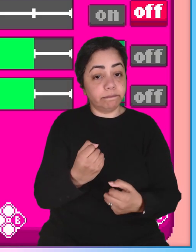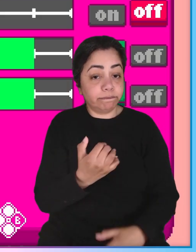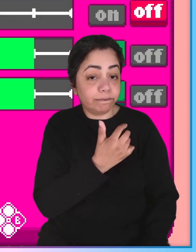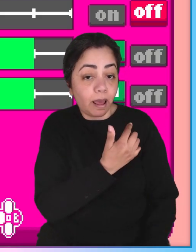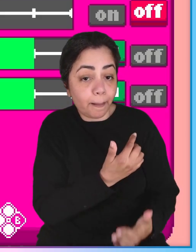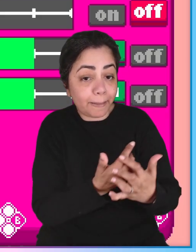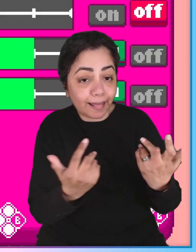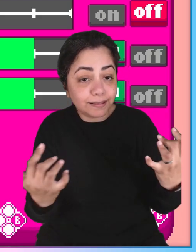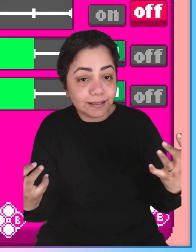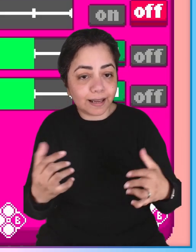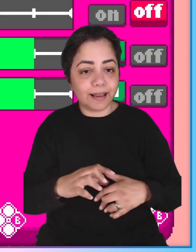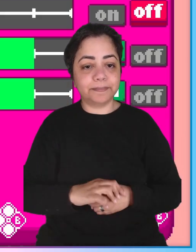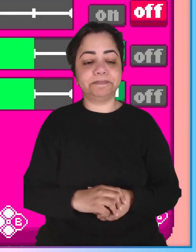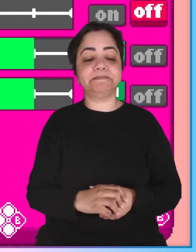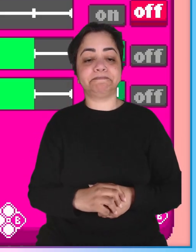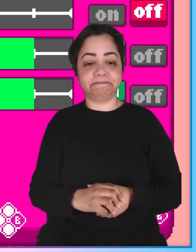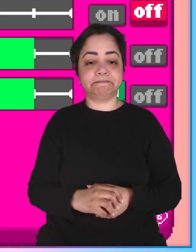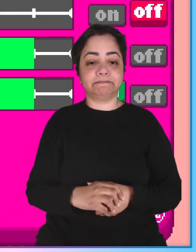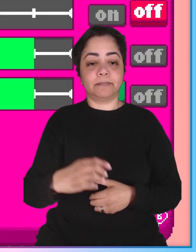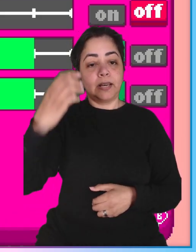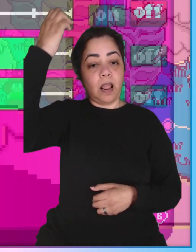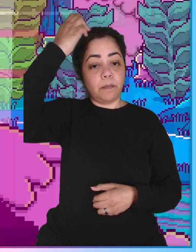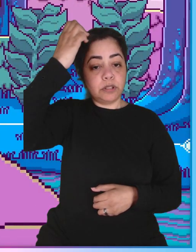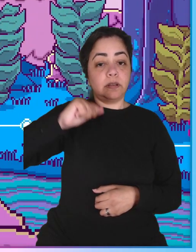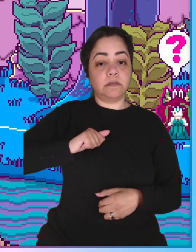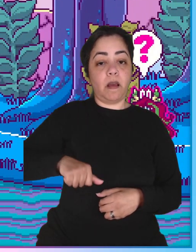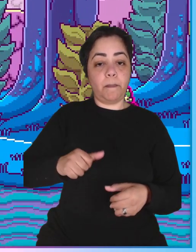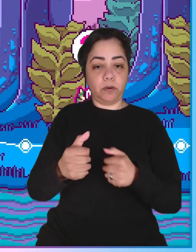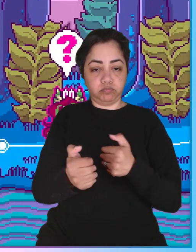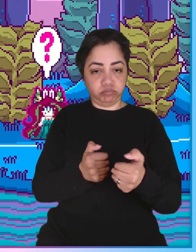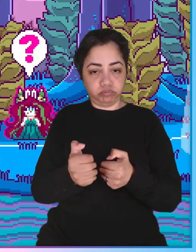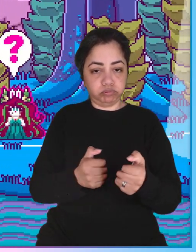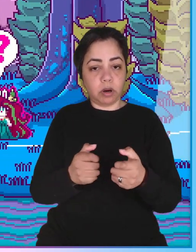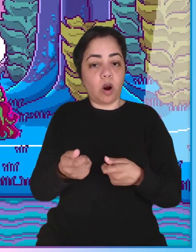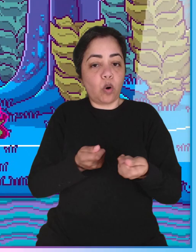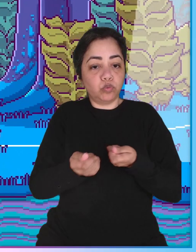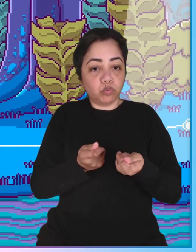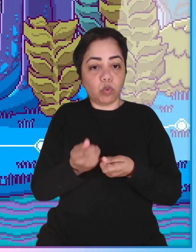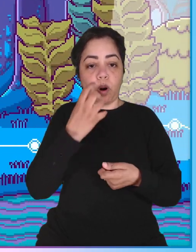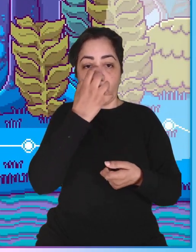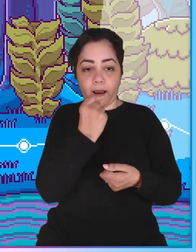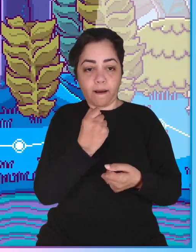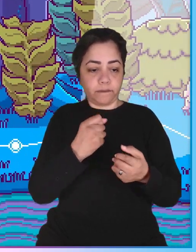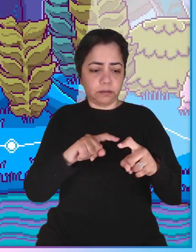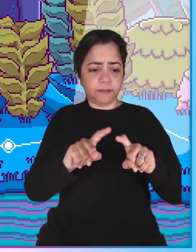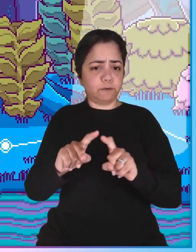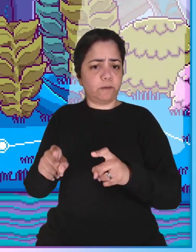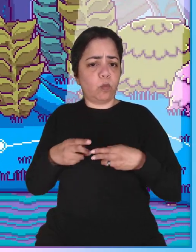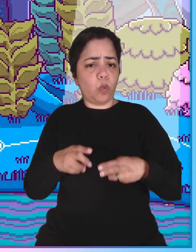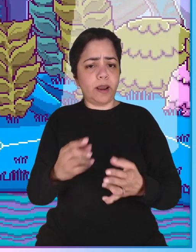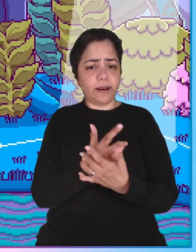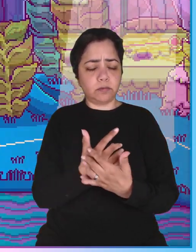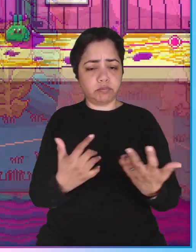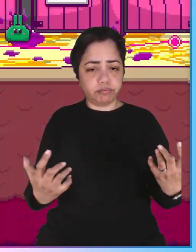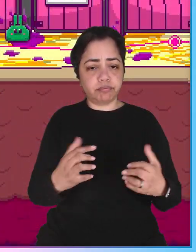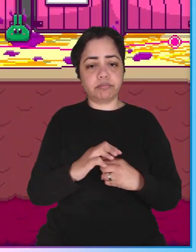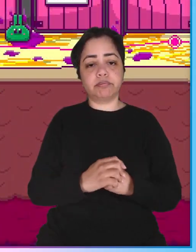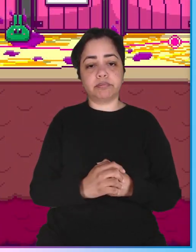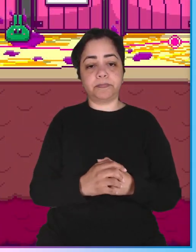and optional match flashing. Most of all, we really just want players to enjoy the warm hug that is Princess Farmer.